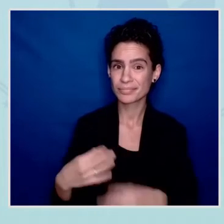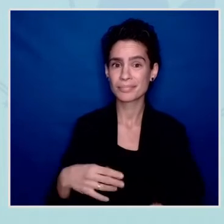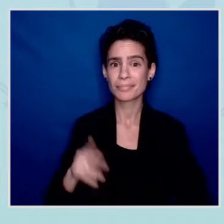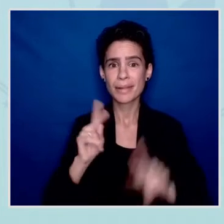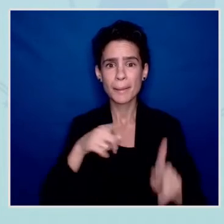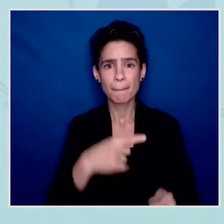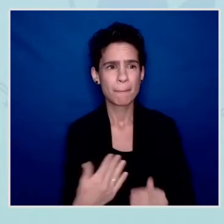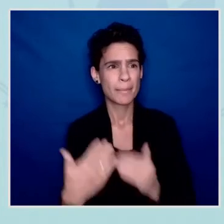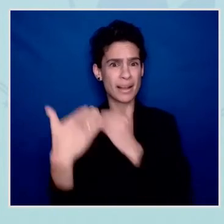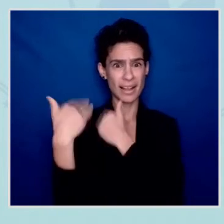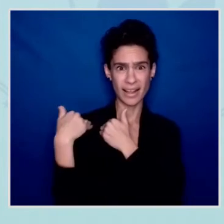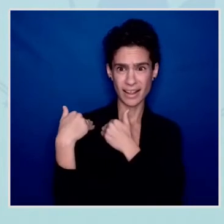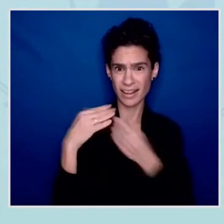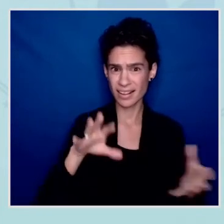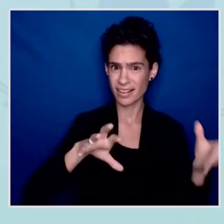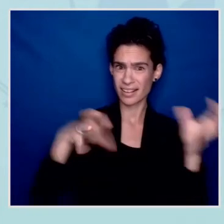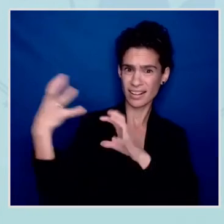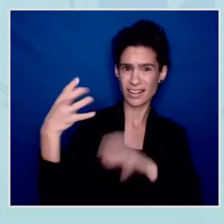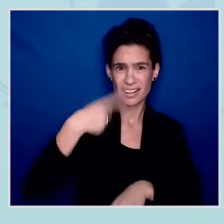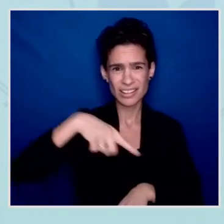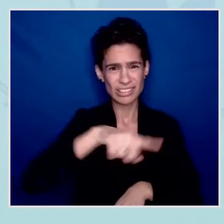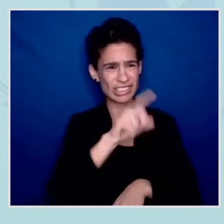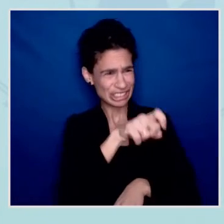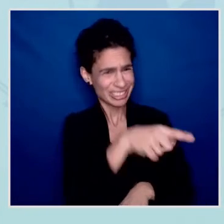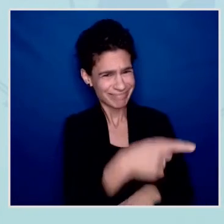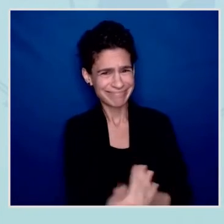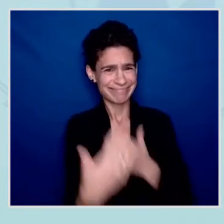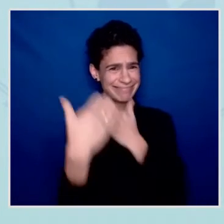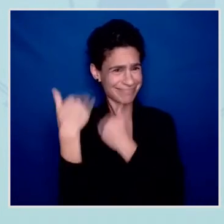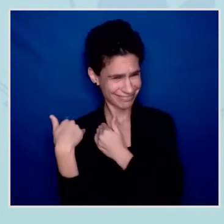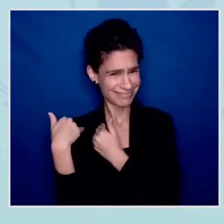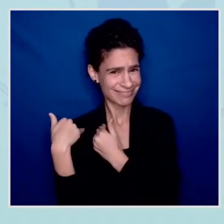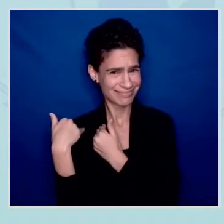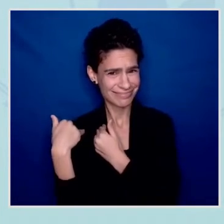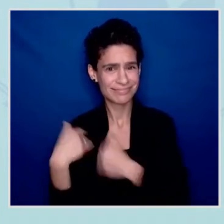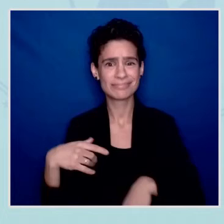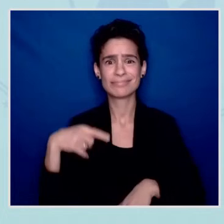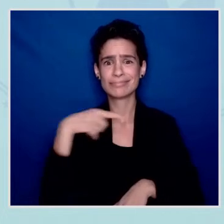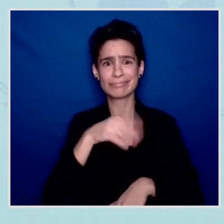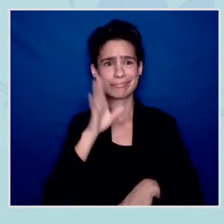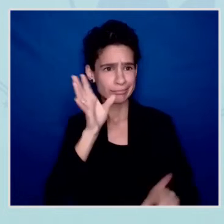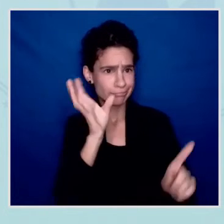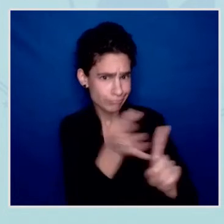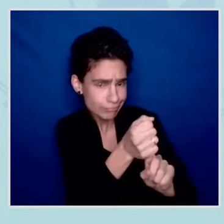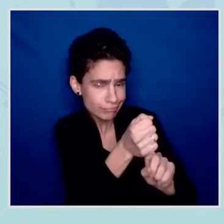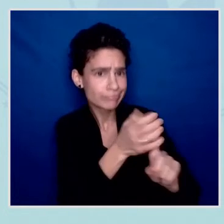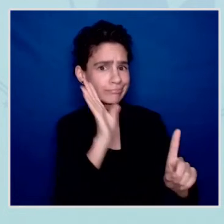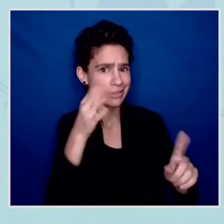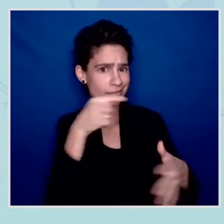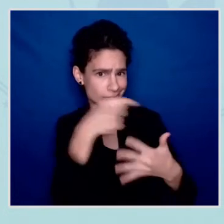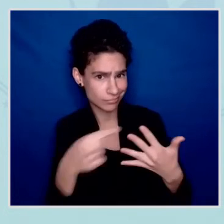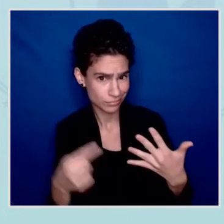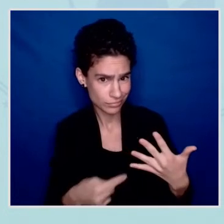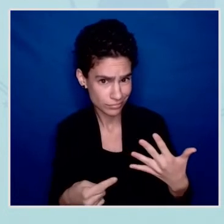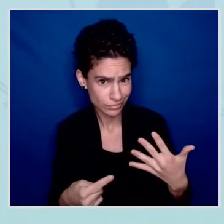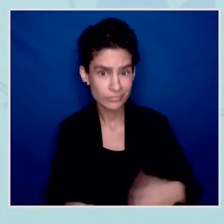BRIAN SICKNICK WHO HAS DIED IN THE LINE OF DUTY.